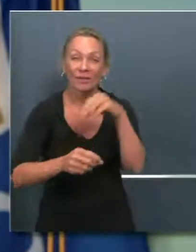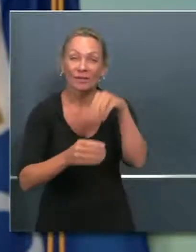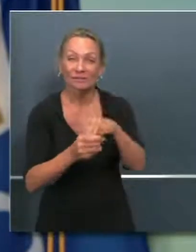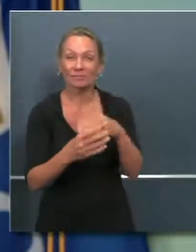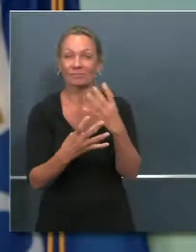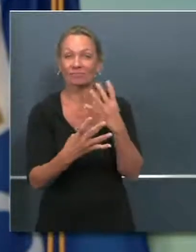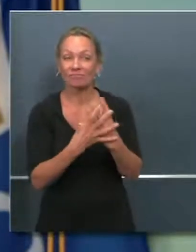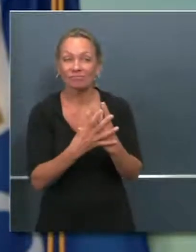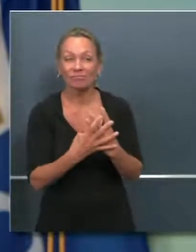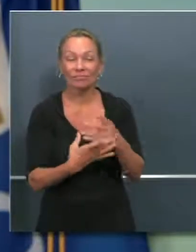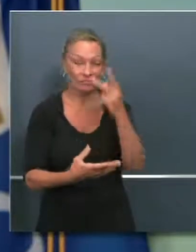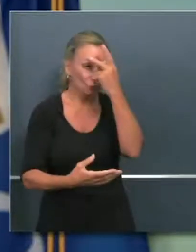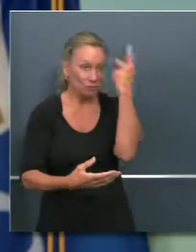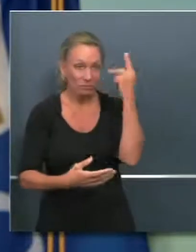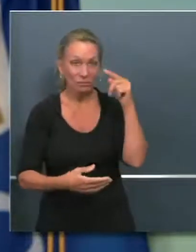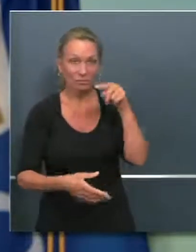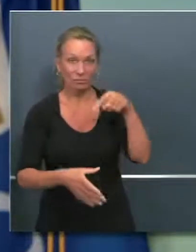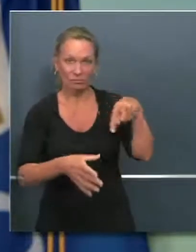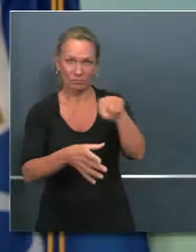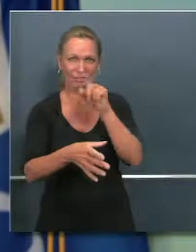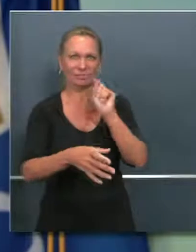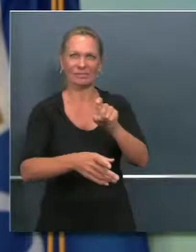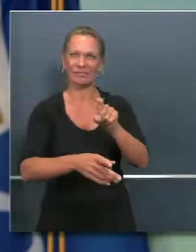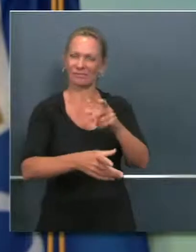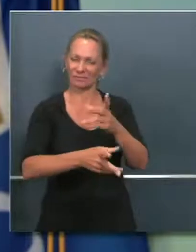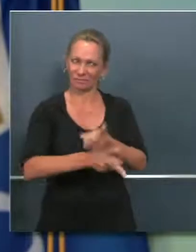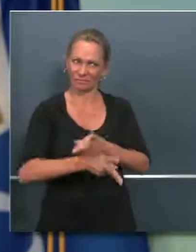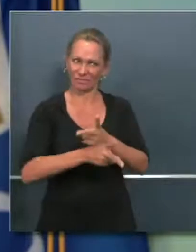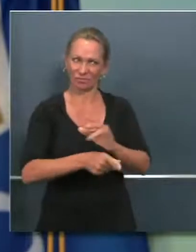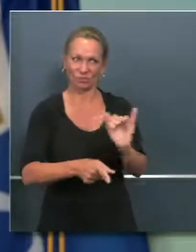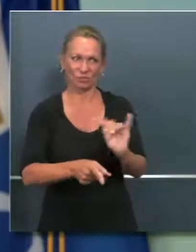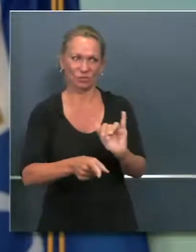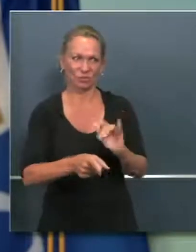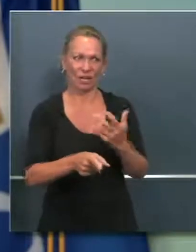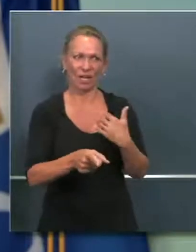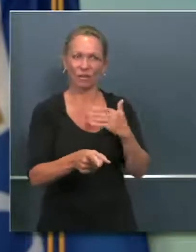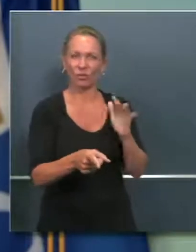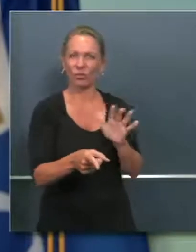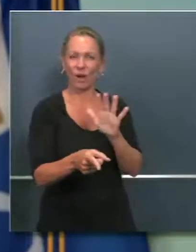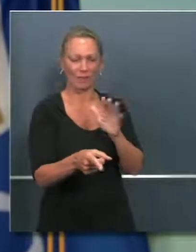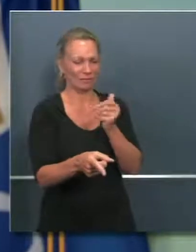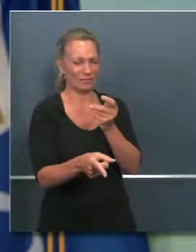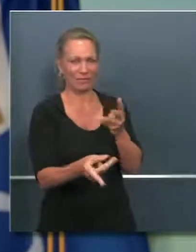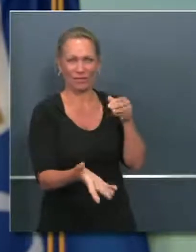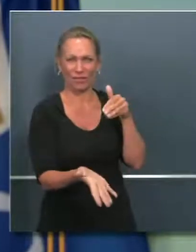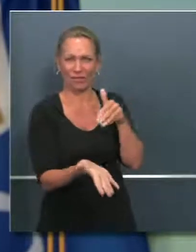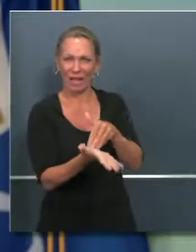positive just shy of 2600 one prison in particular is of concerns generating appropriate level of